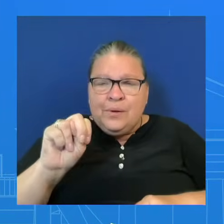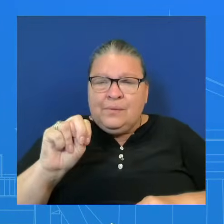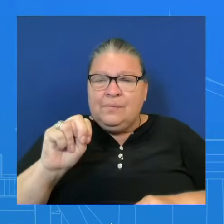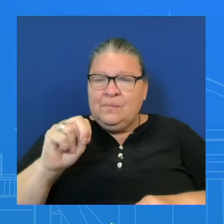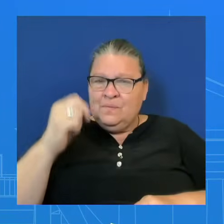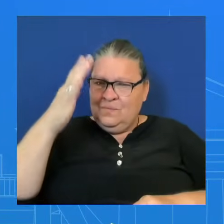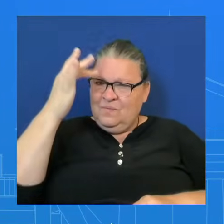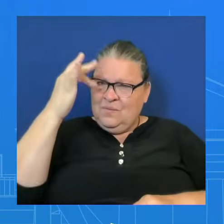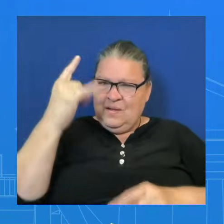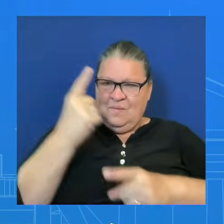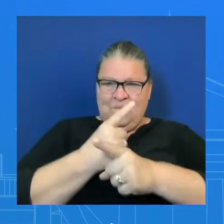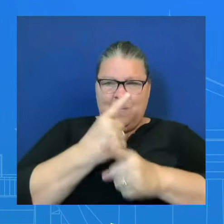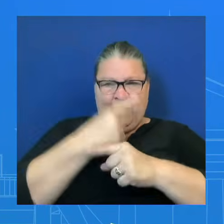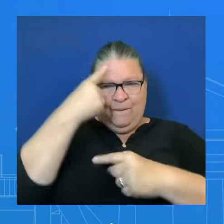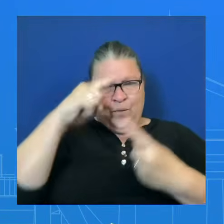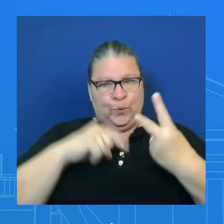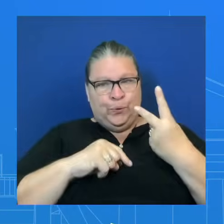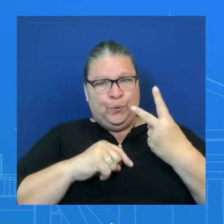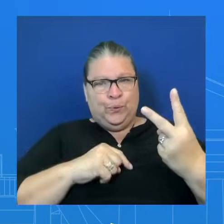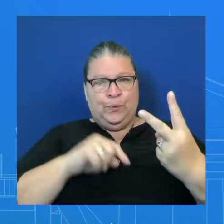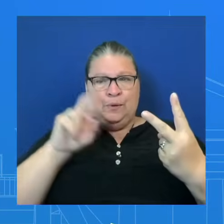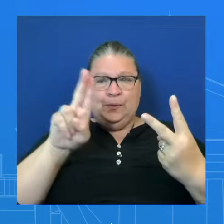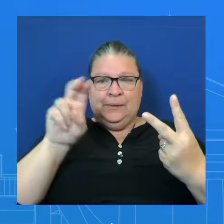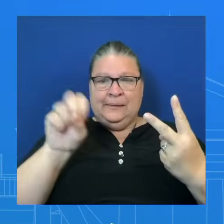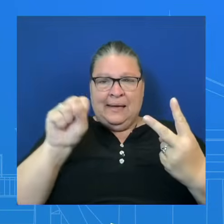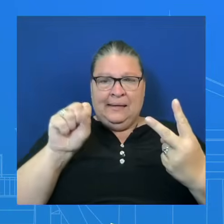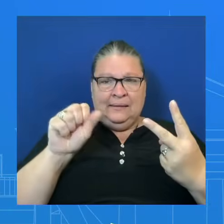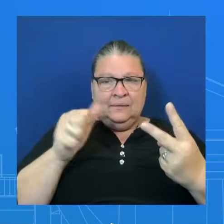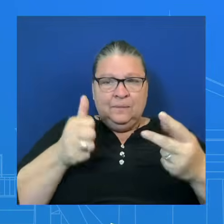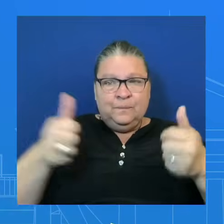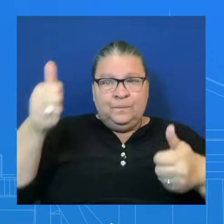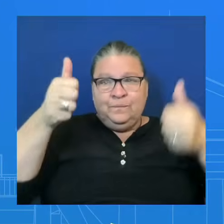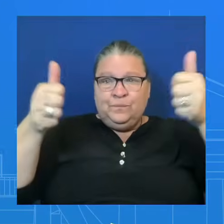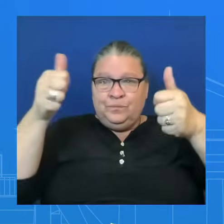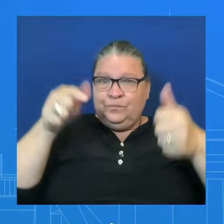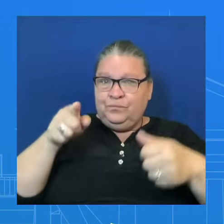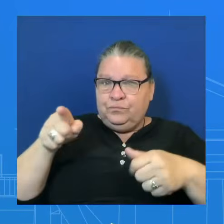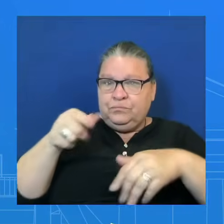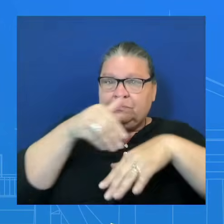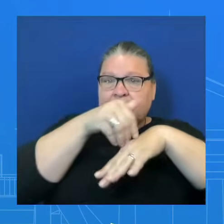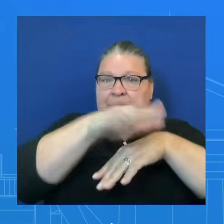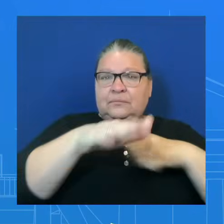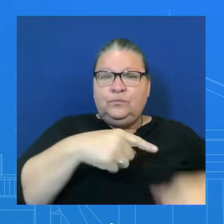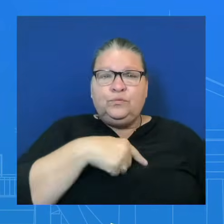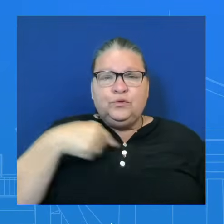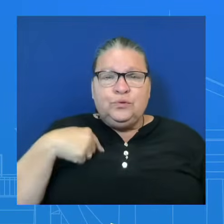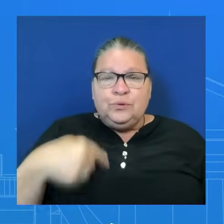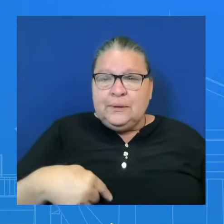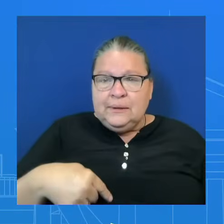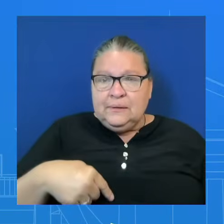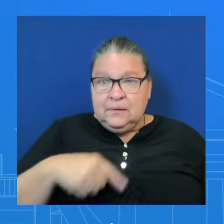on the anniversary of the Tiananmen Square massacre? Mr. Kirby: A couple of things. First of all, it wasn't timed to the anniversary